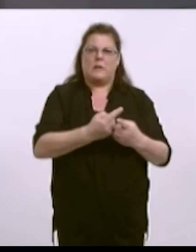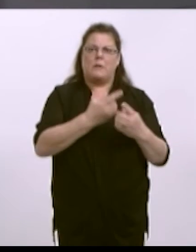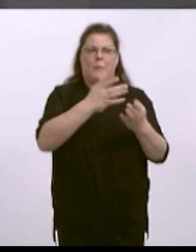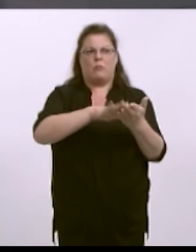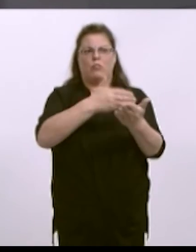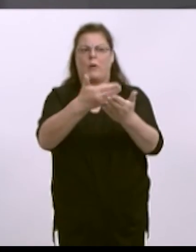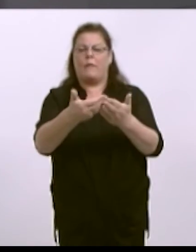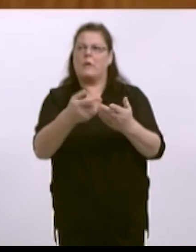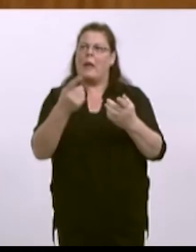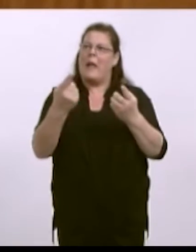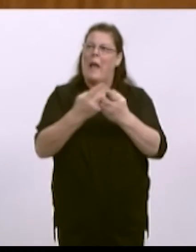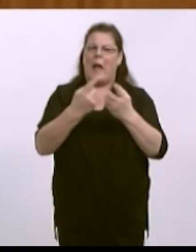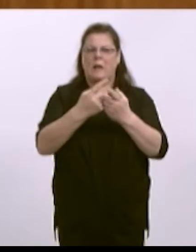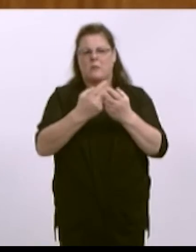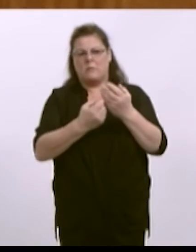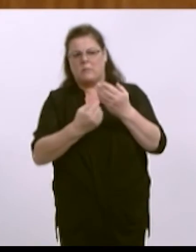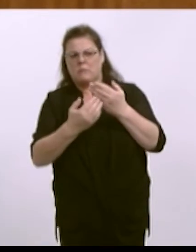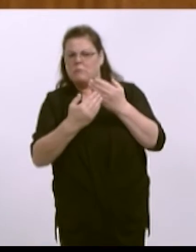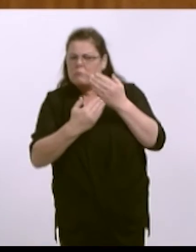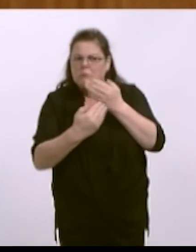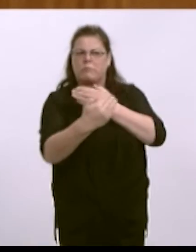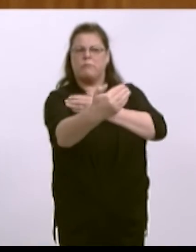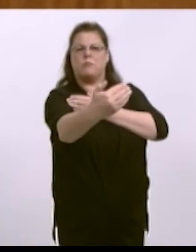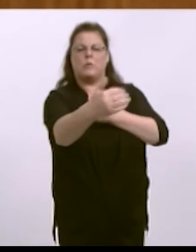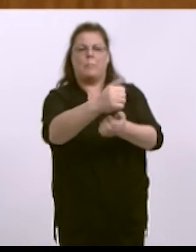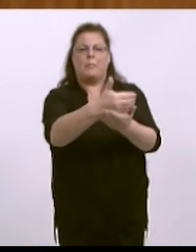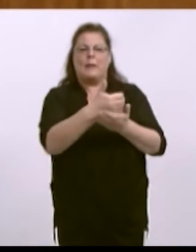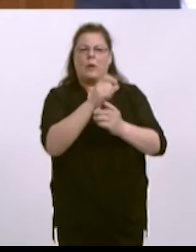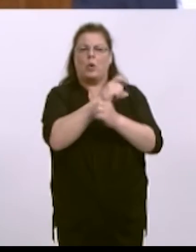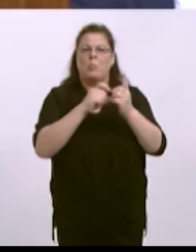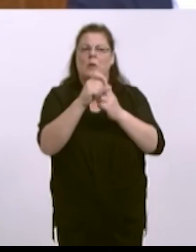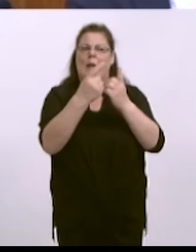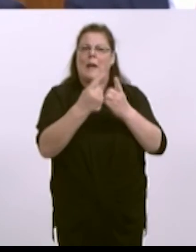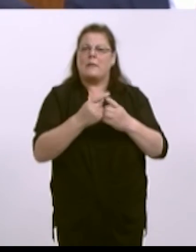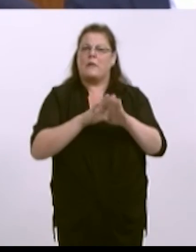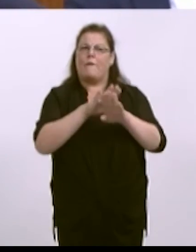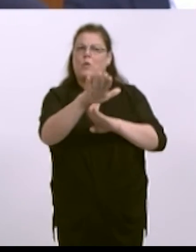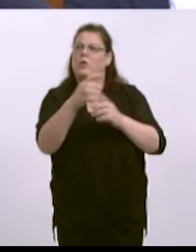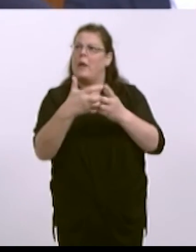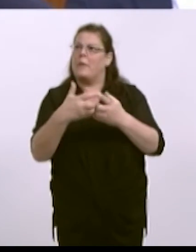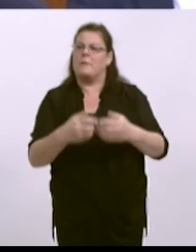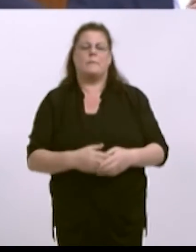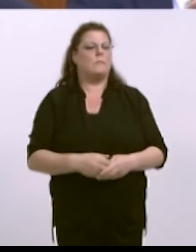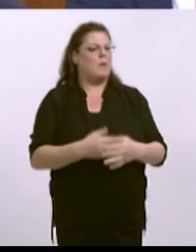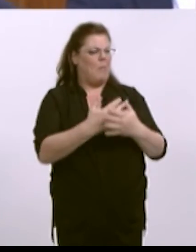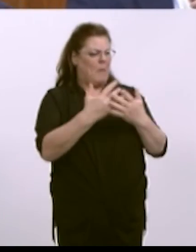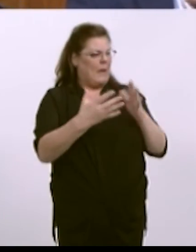kind of agenda forward that helps us to protect our community assets? Carwyn Jones: There are plenty of examples where communities have taken over facilities